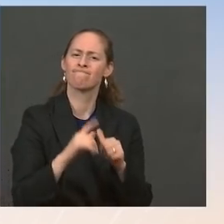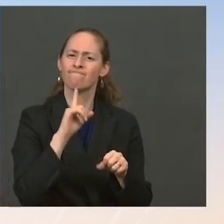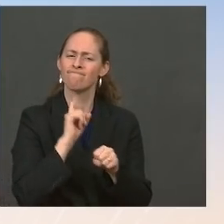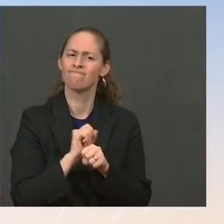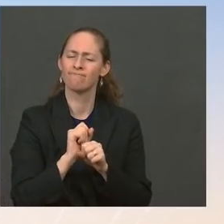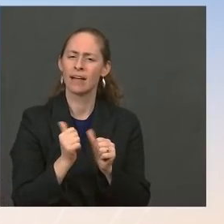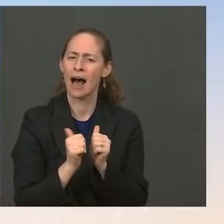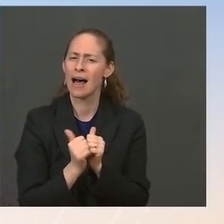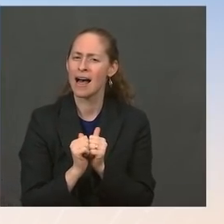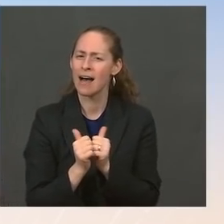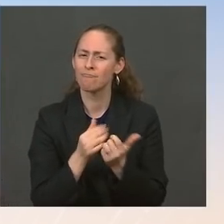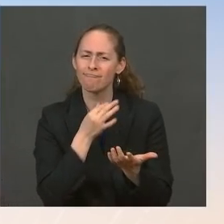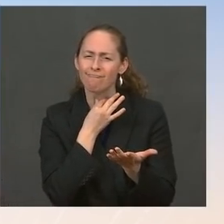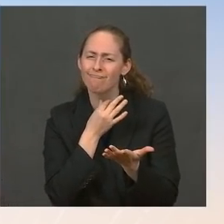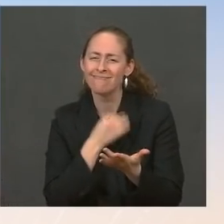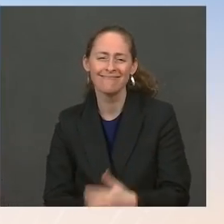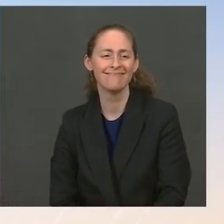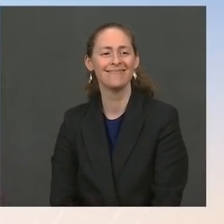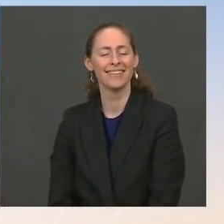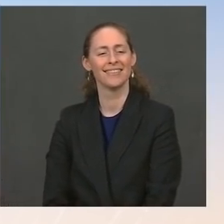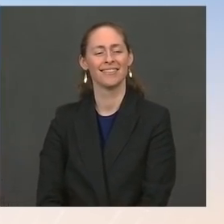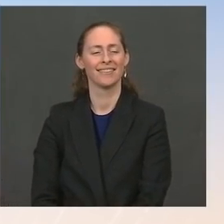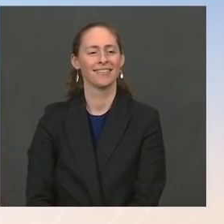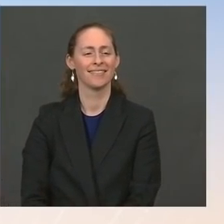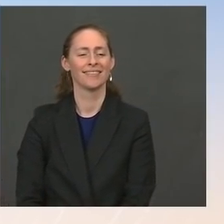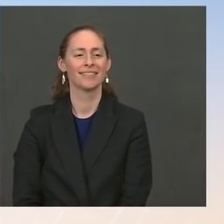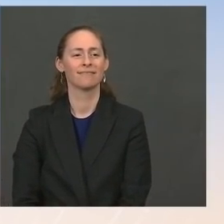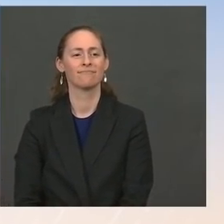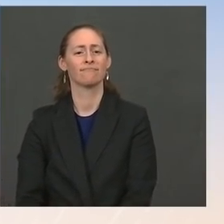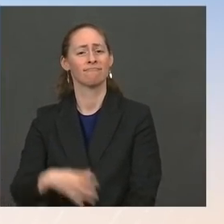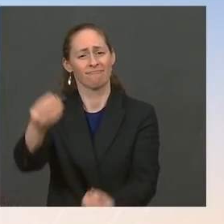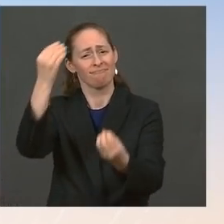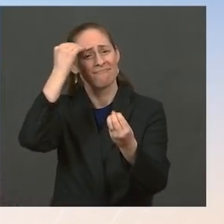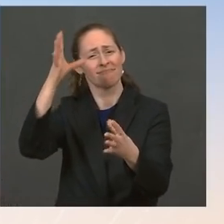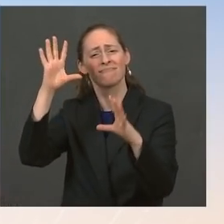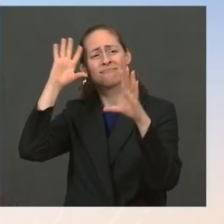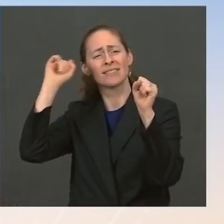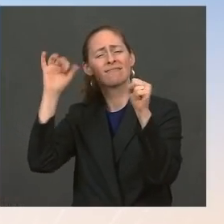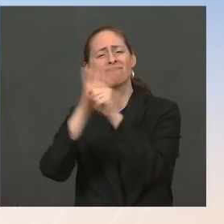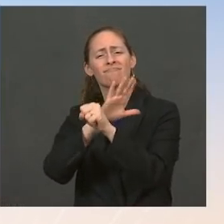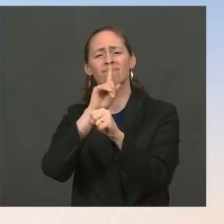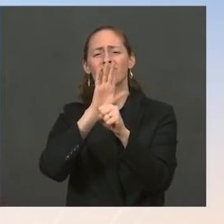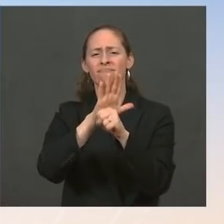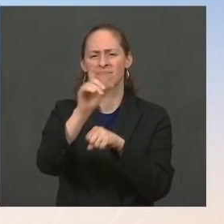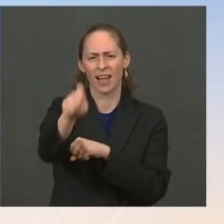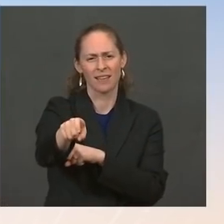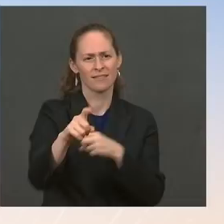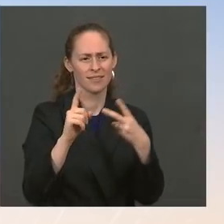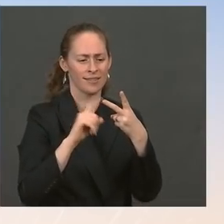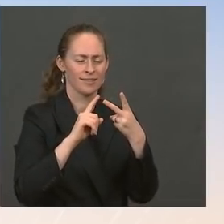is absolutely committed, of course, to getting this through the Senate, signing it into law, and ensuring these impacts,